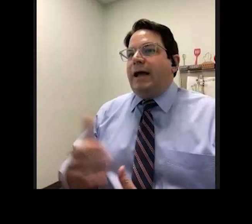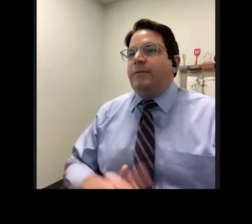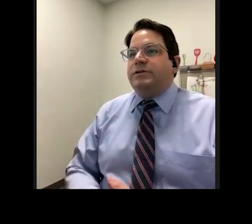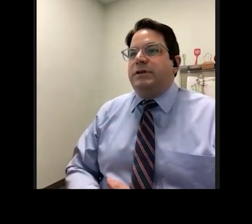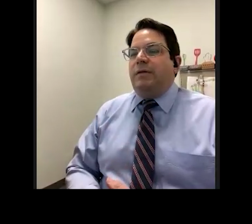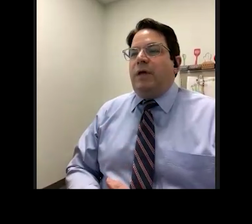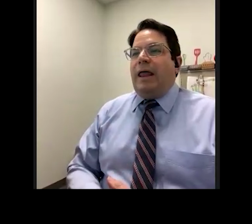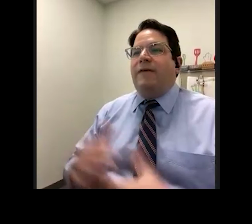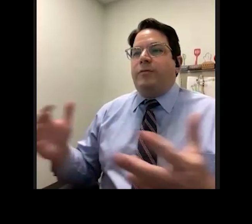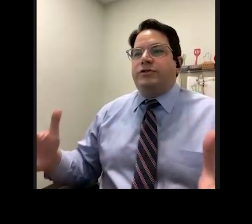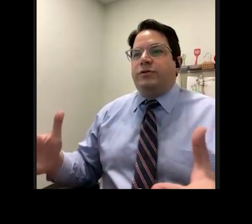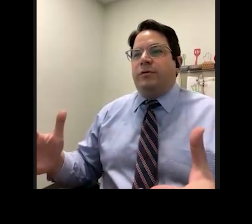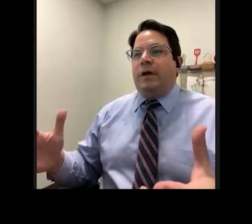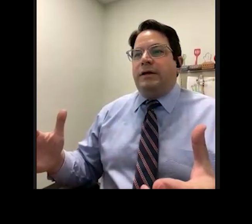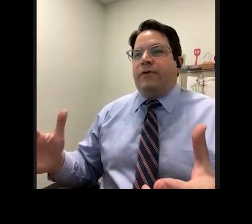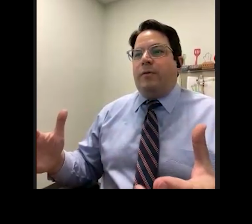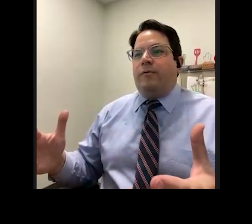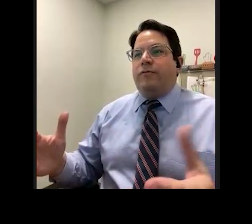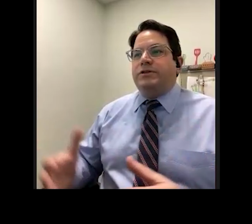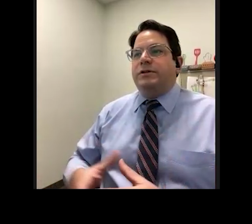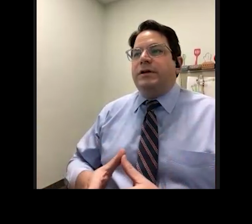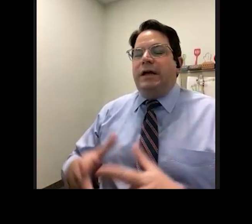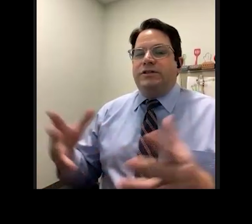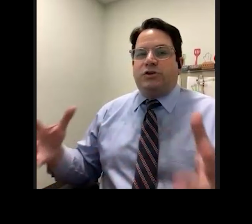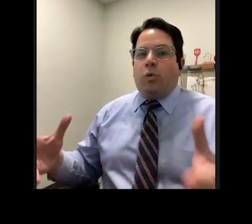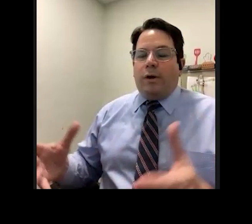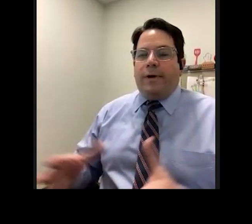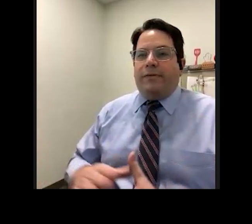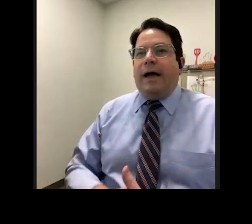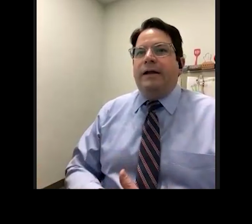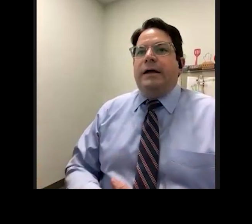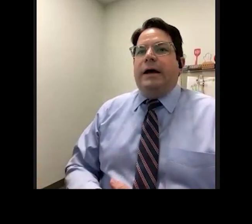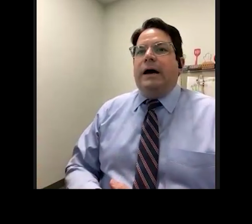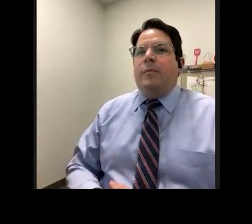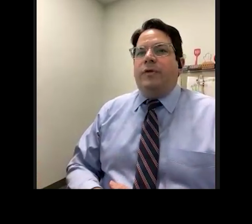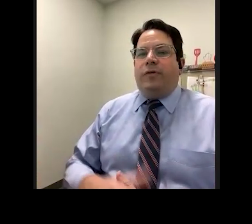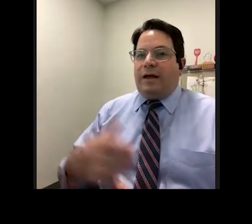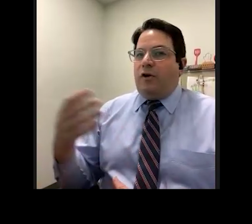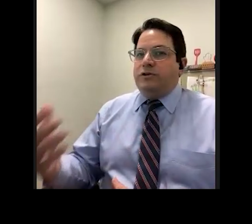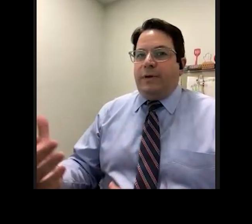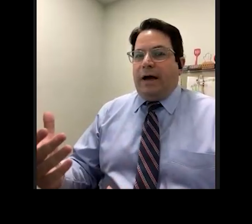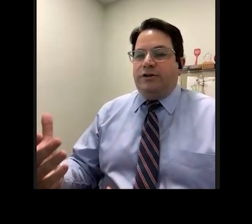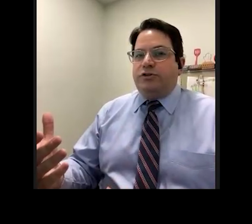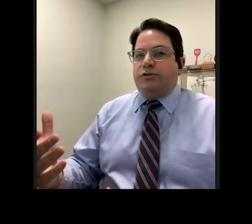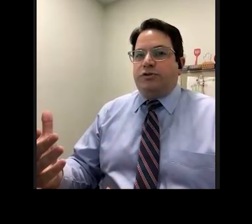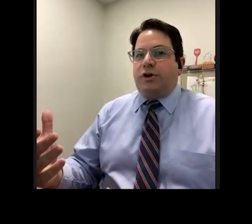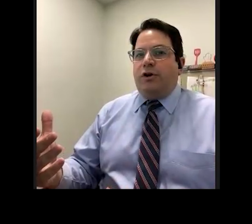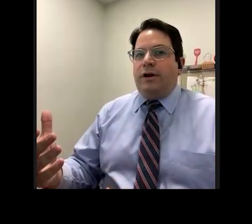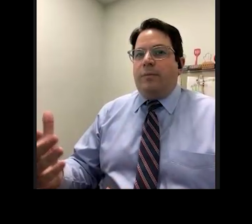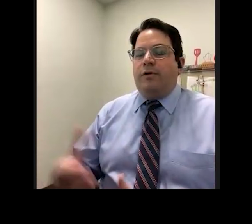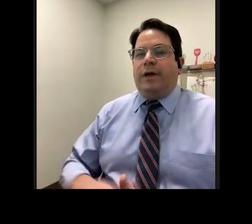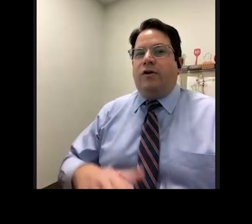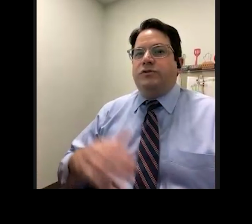Shred documents that have your personal identifiable information. And just a word about that, goes beyond your Social Security number.